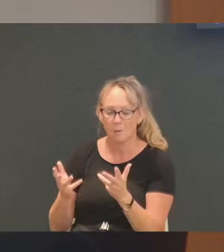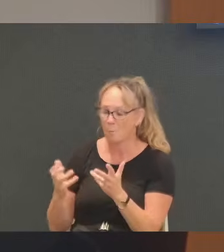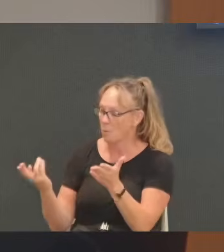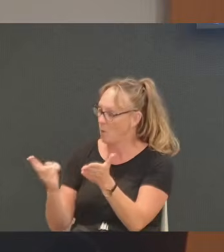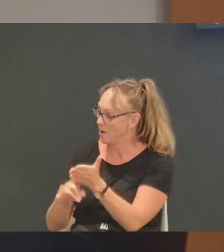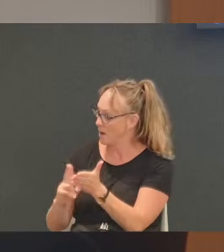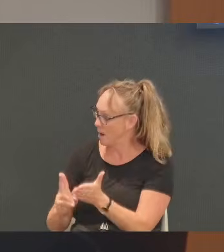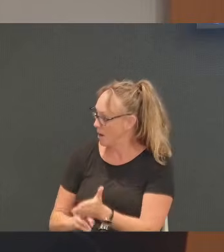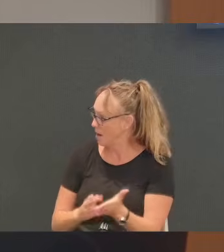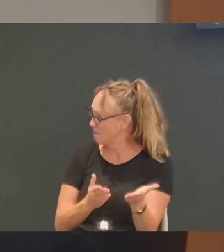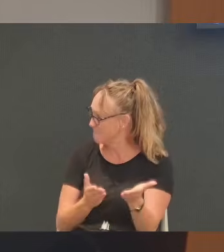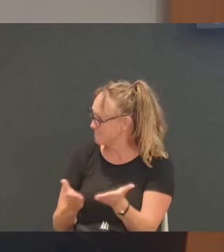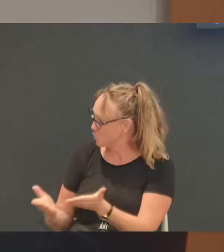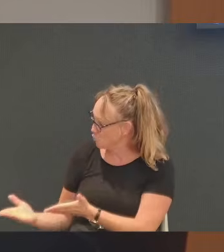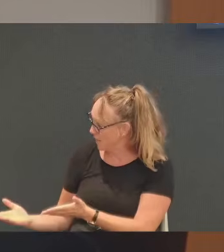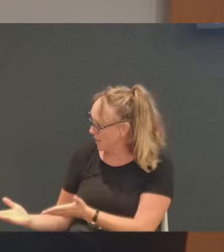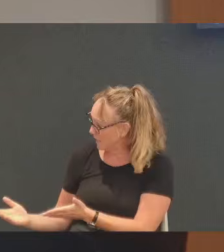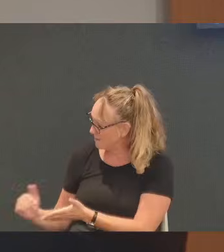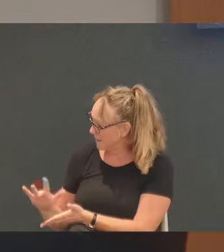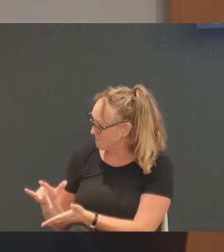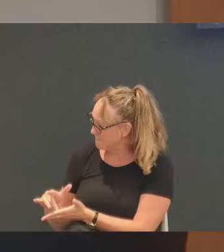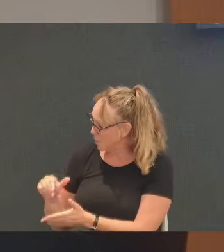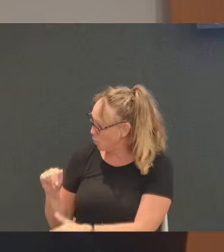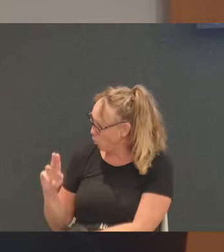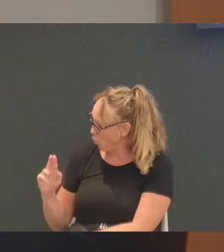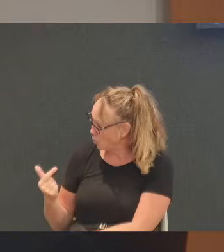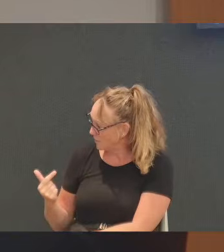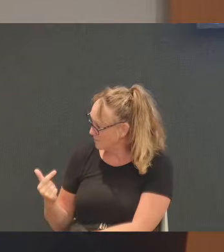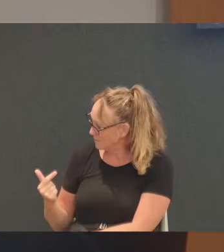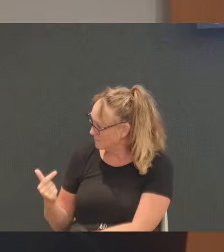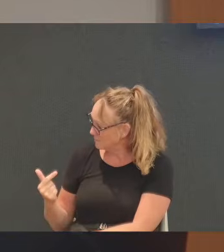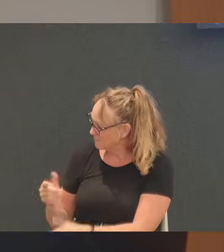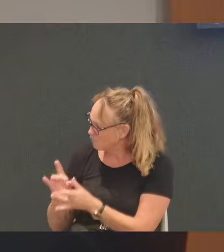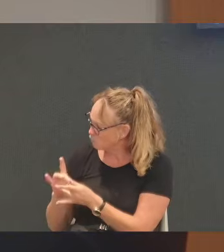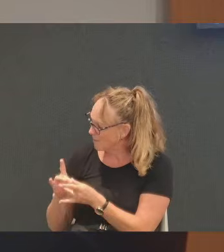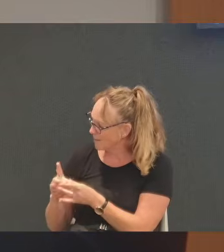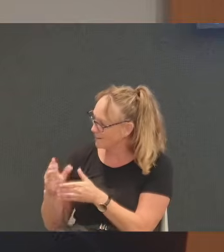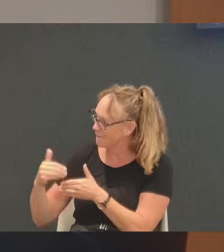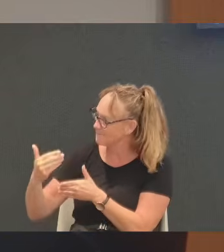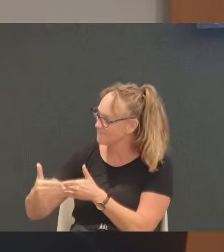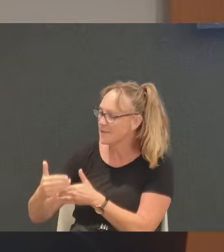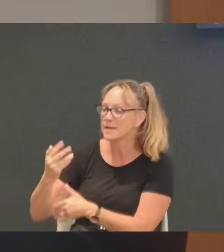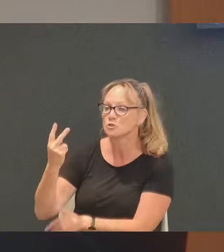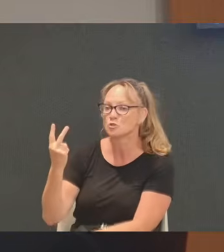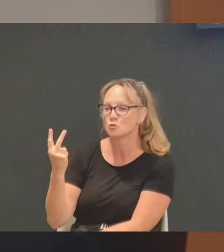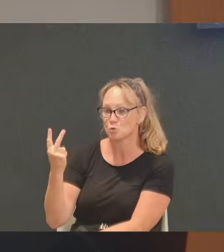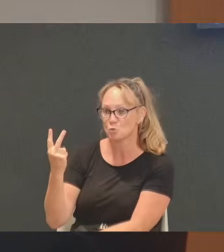Board in mid August related to phase 2 with the idea being that phase 2 would then begin